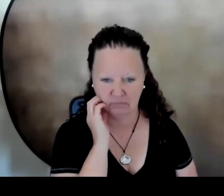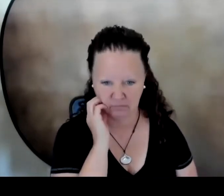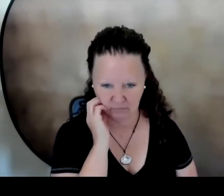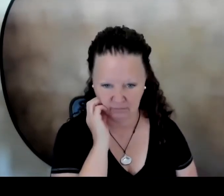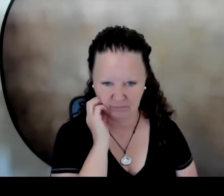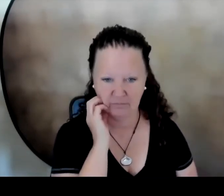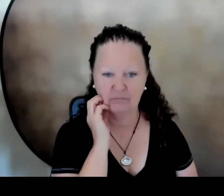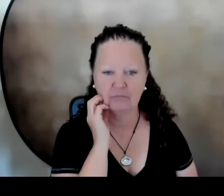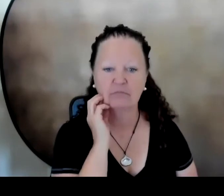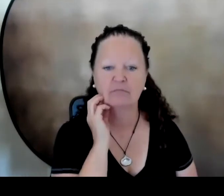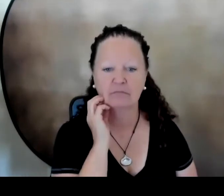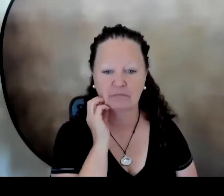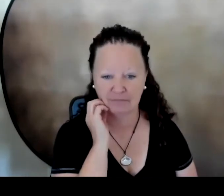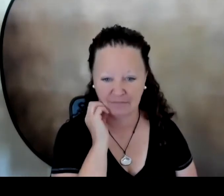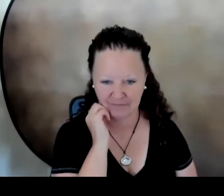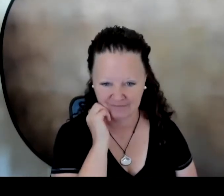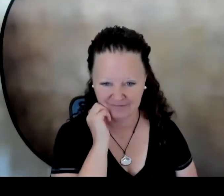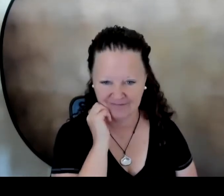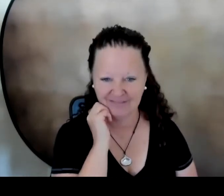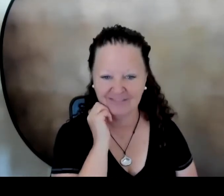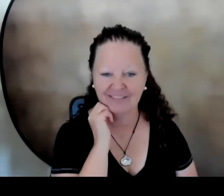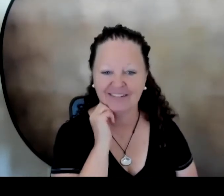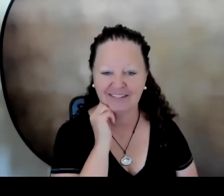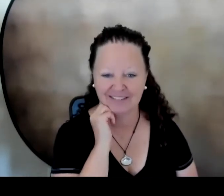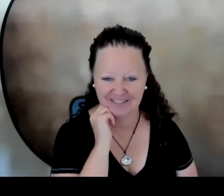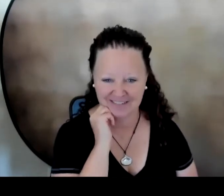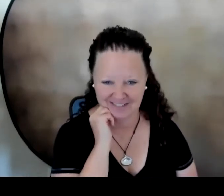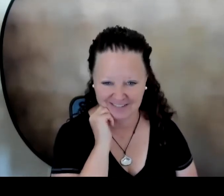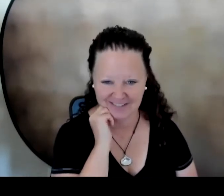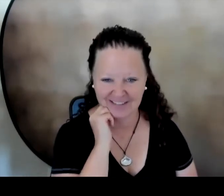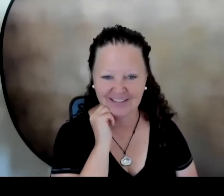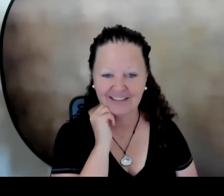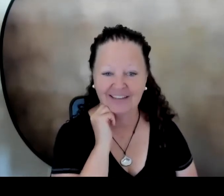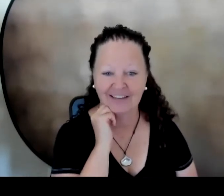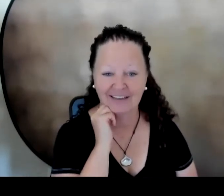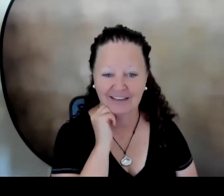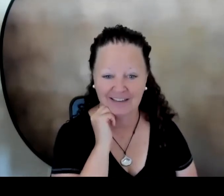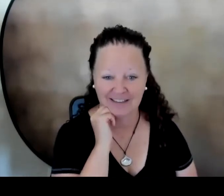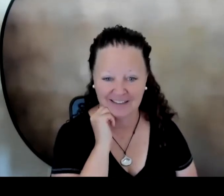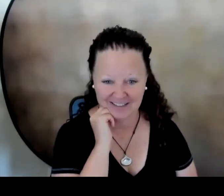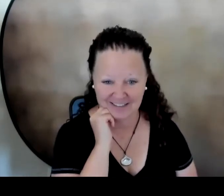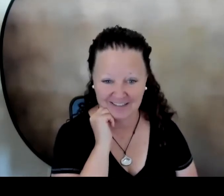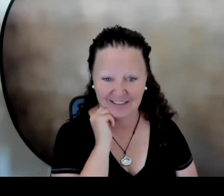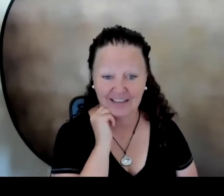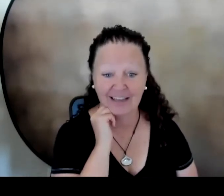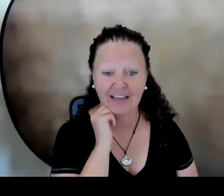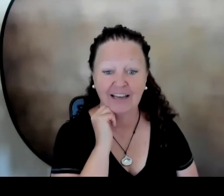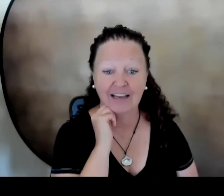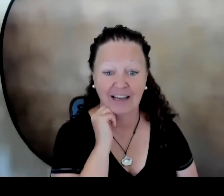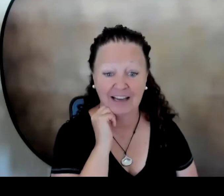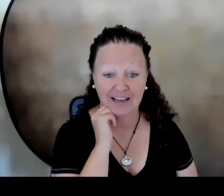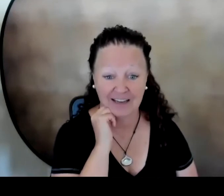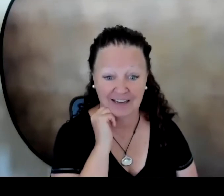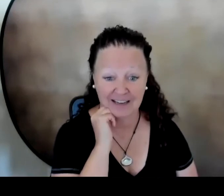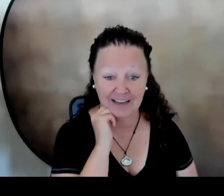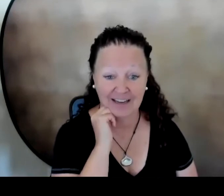Hey Mom, I'm coming back. I'll be back in like an hour. And she was like, oh, oh, how much food should I cook?